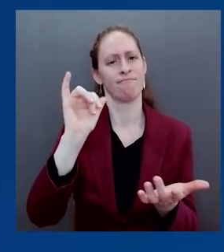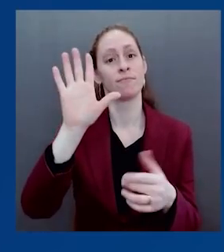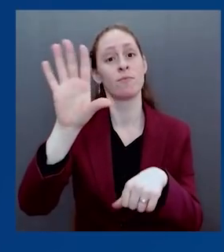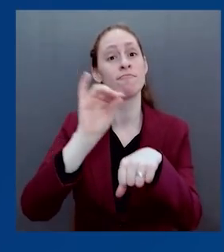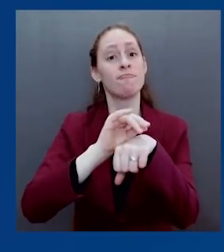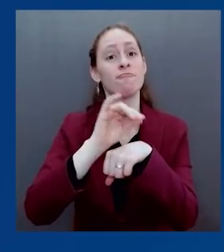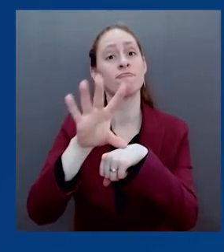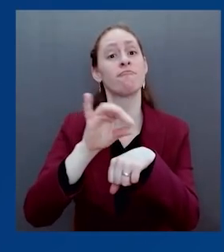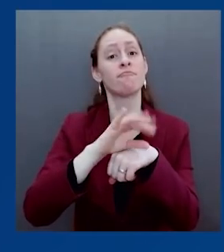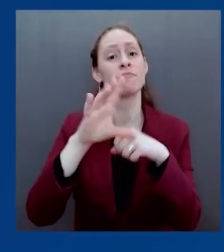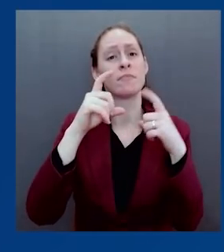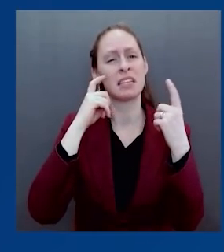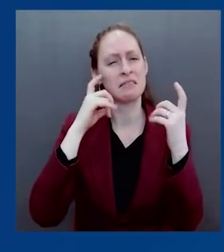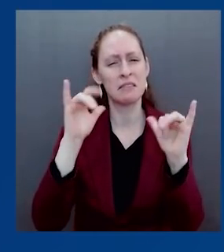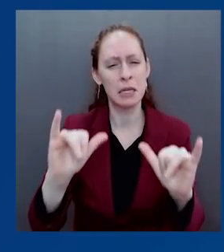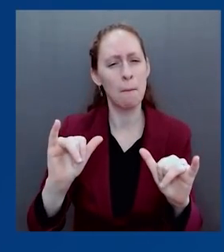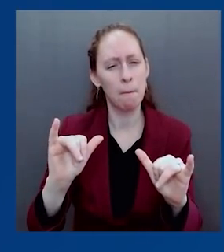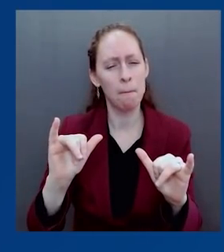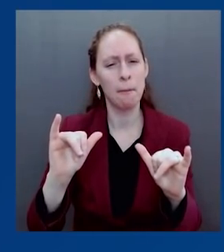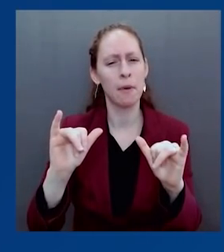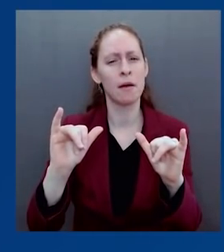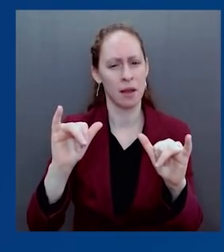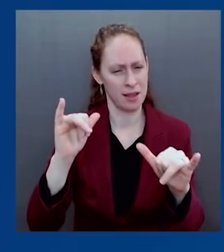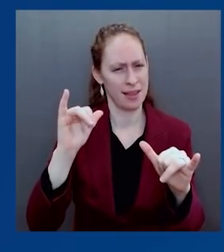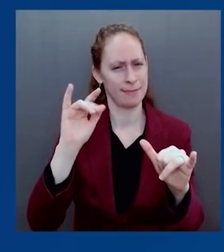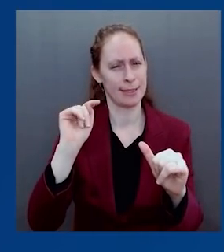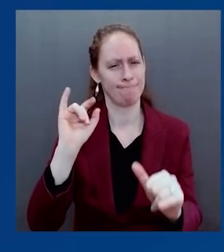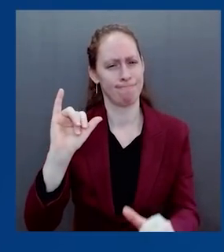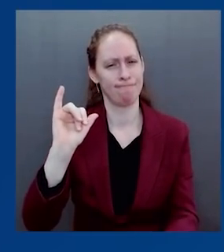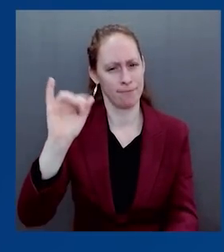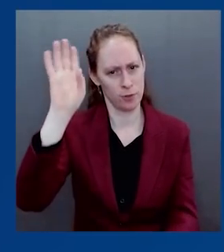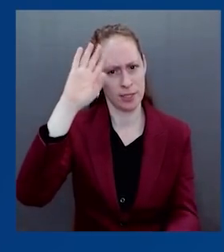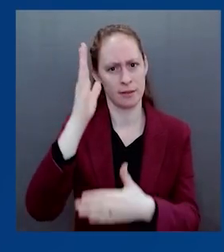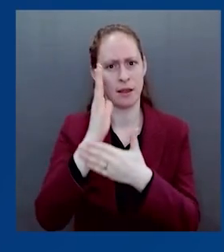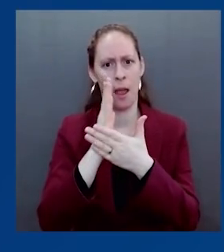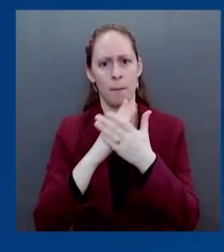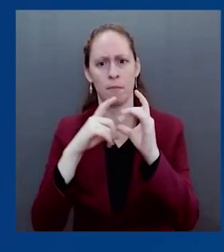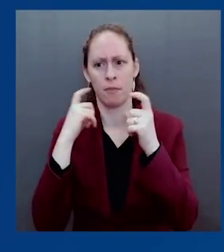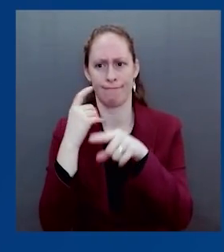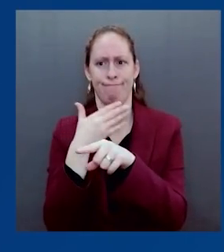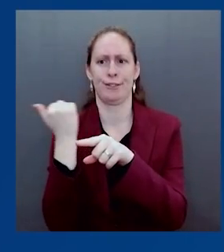provide better protection than others. So, why isn't it the case that the best mask